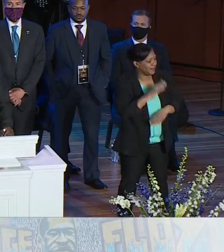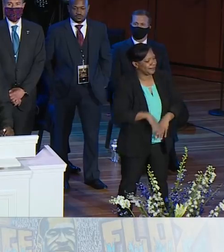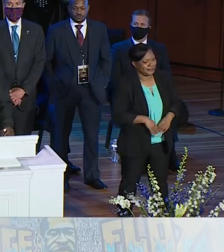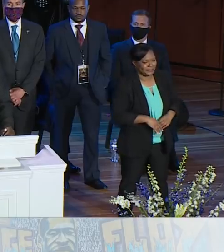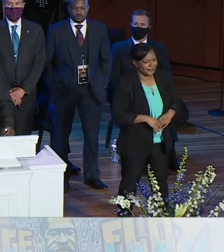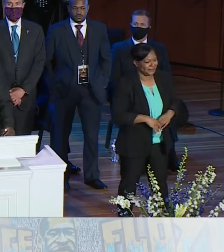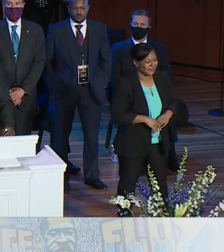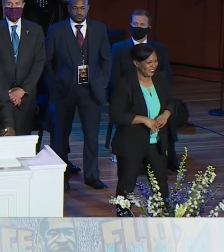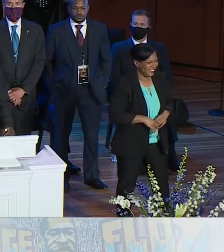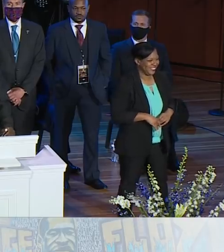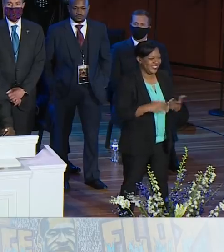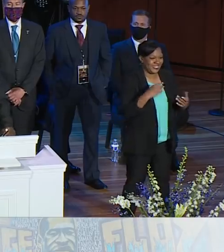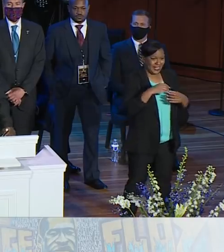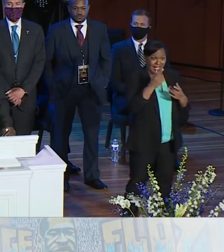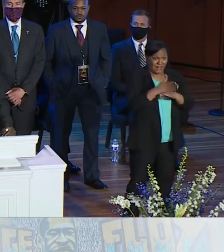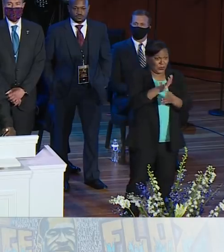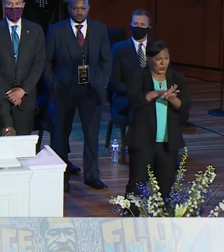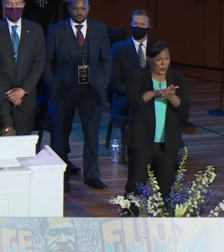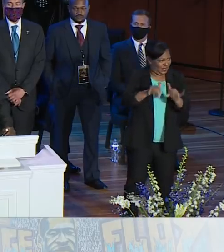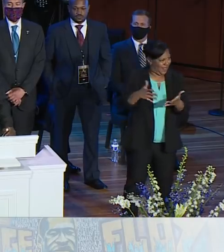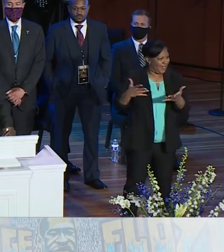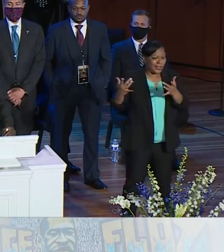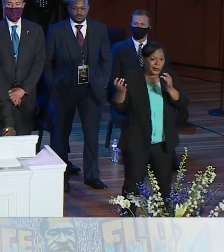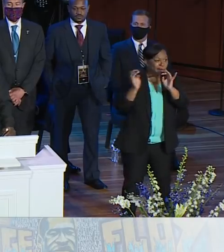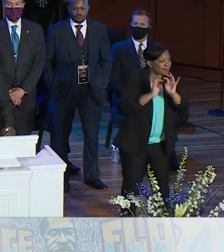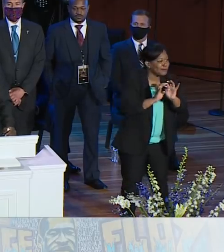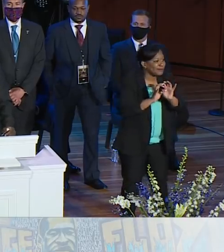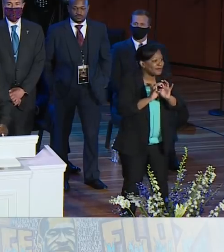THEY GROWN SLEEPING IN THE SAME BED, WAKING UP GOING TO THE SAME SCHOOL.